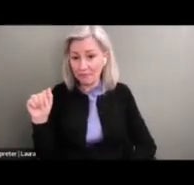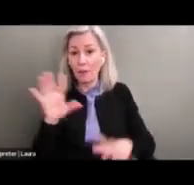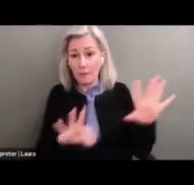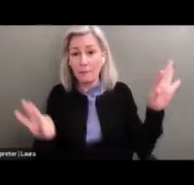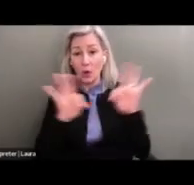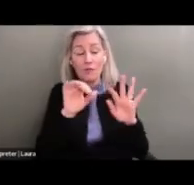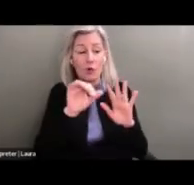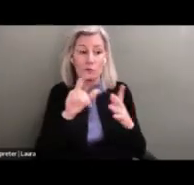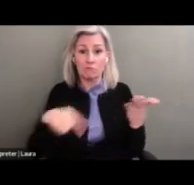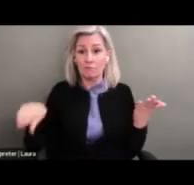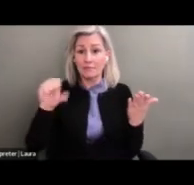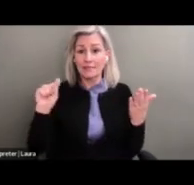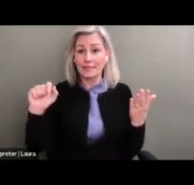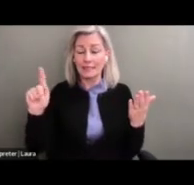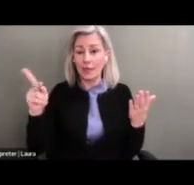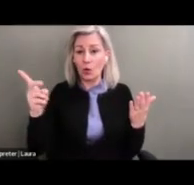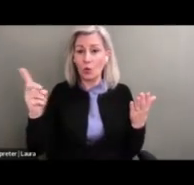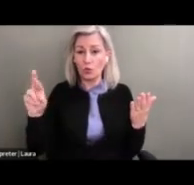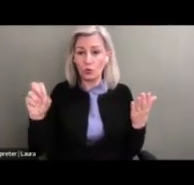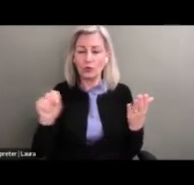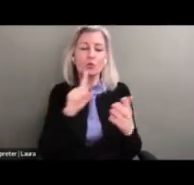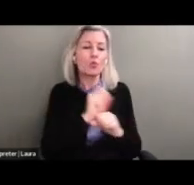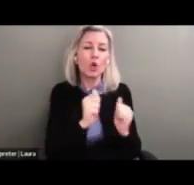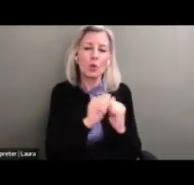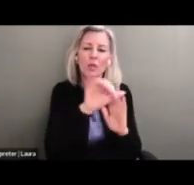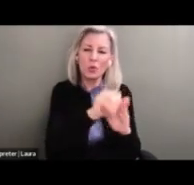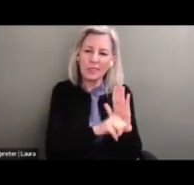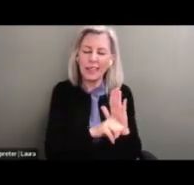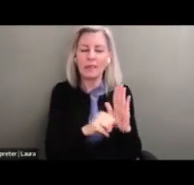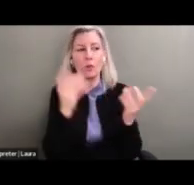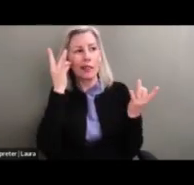The second thing the statute talk about, having to verify as much as possible